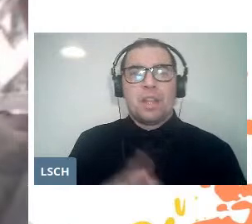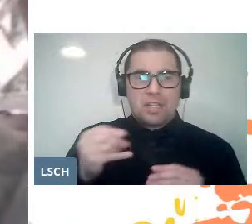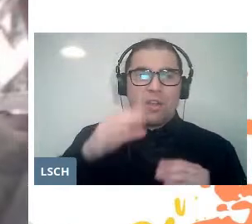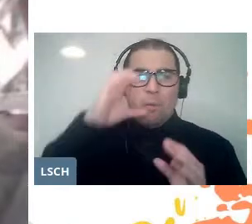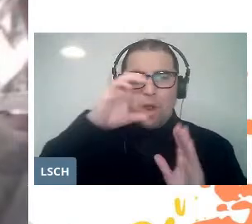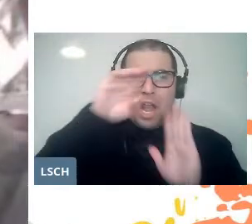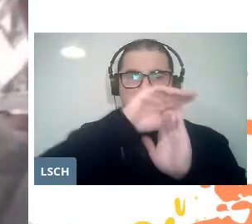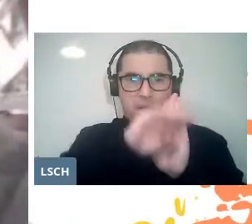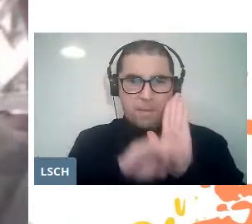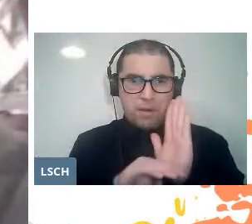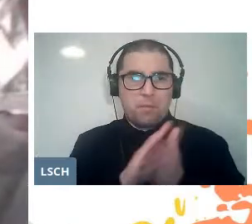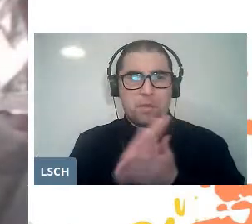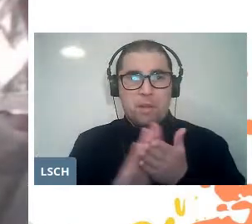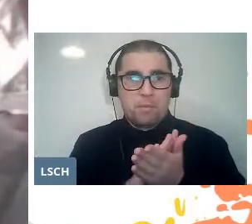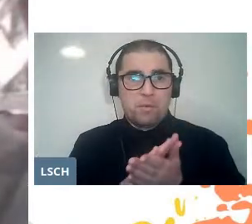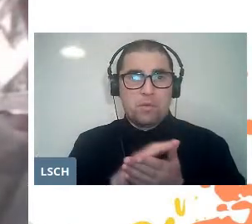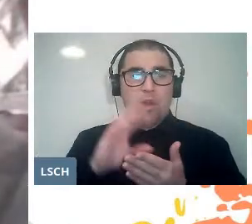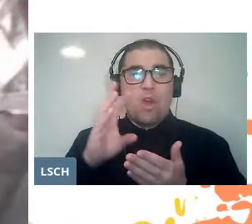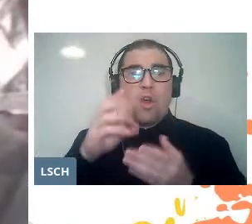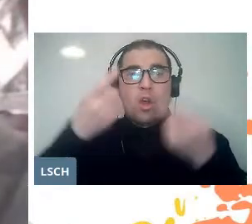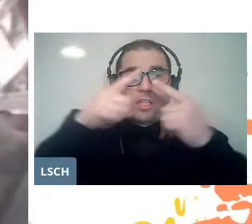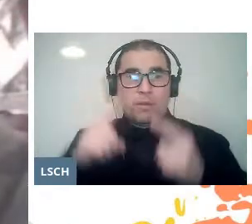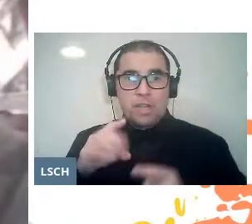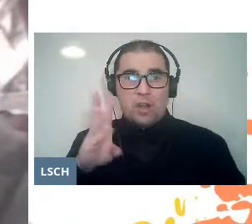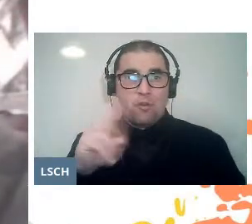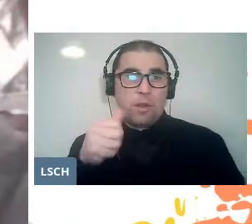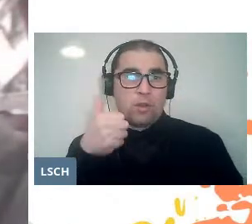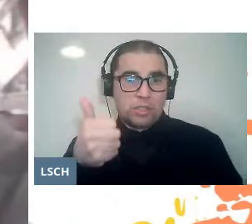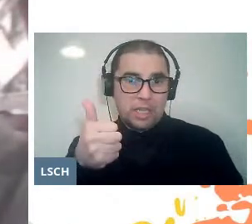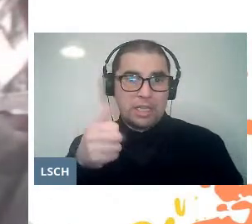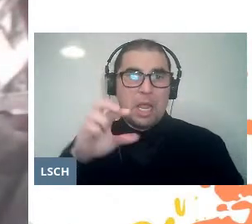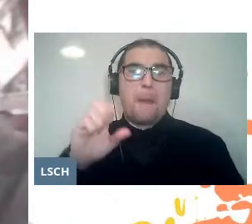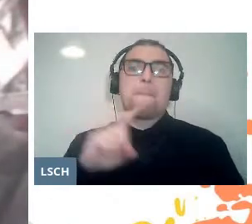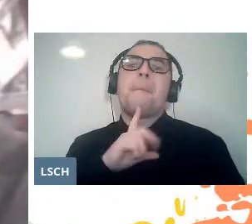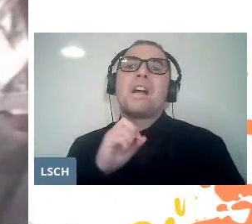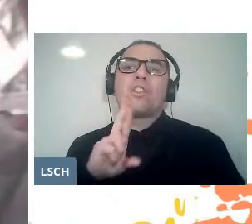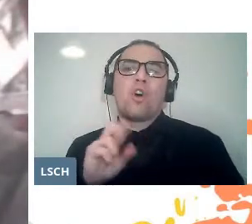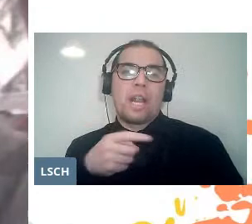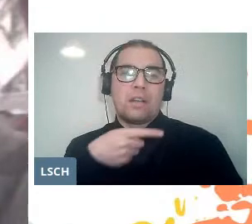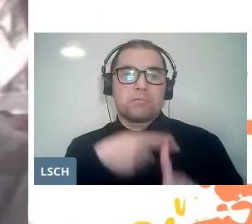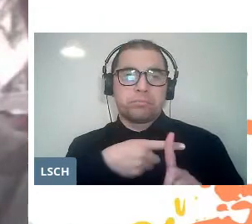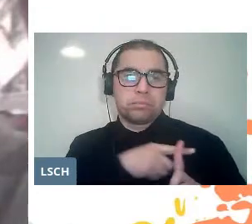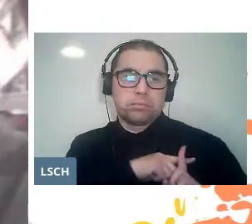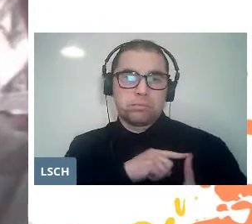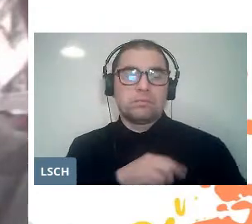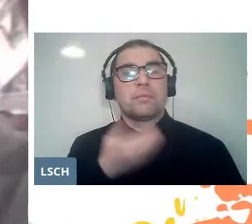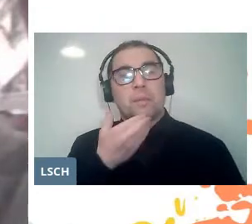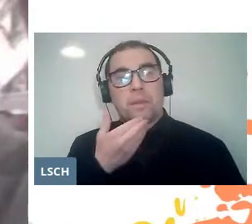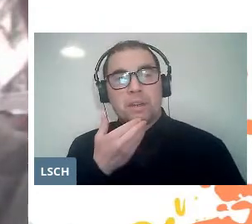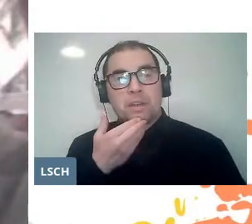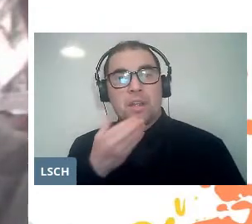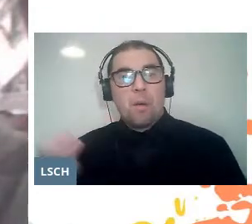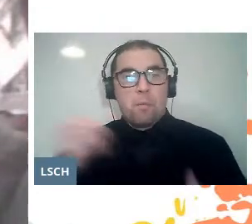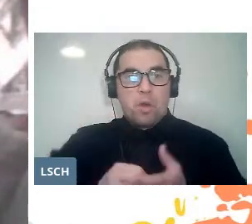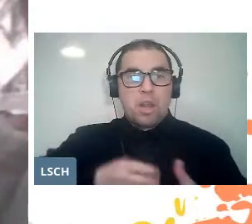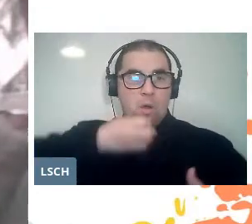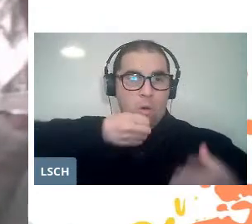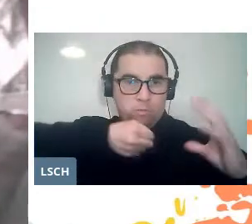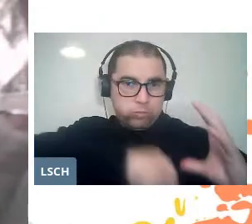The famous symphony number 6 pastoral. It adds trombones to the orchestral template,